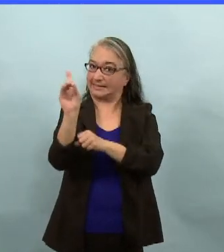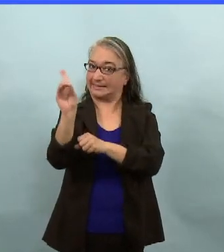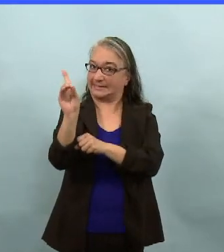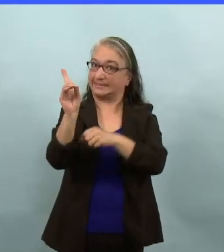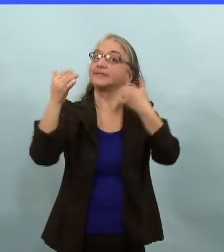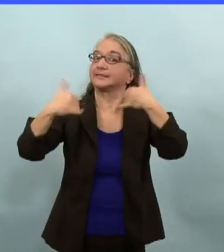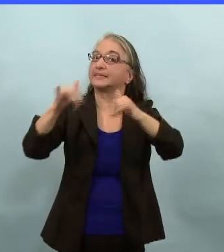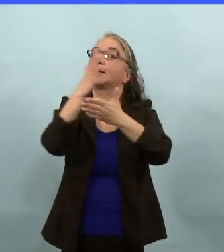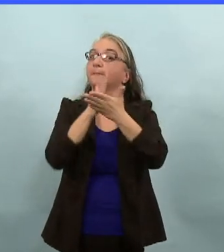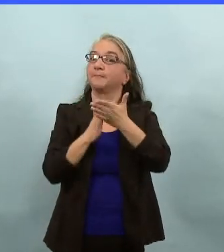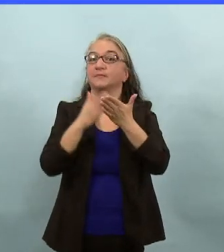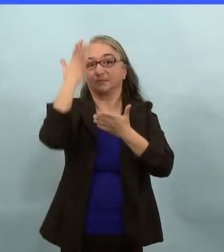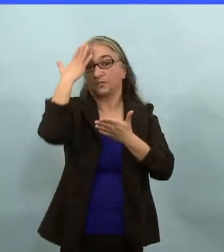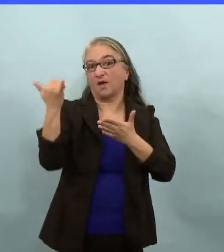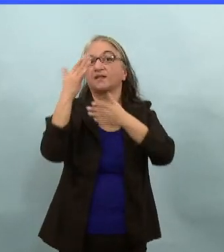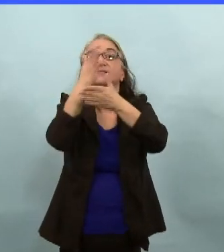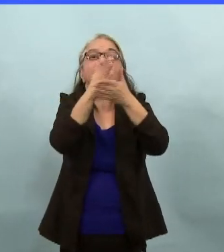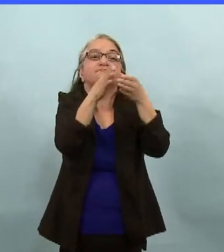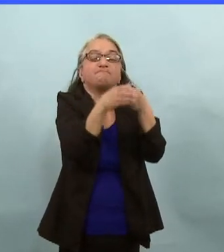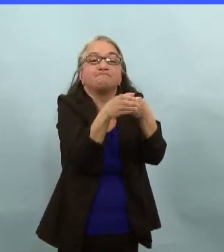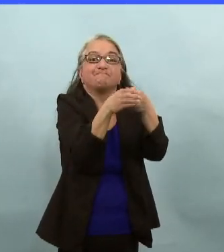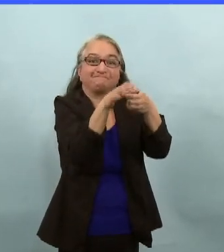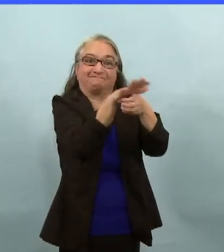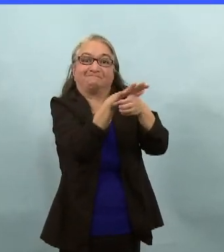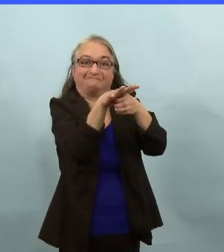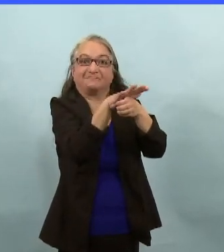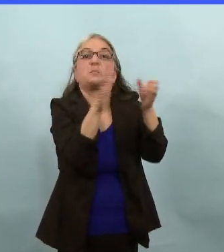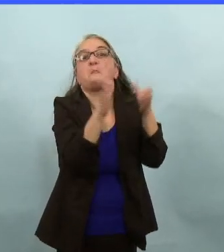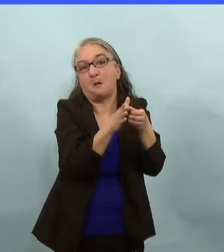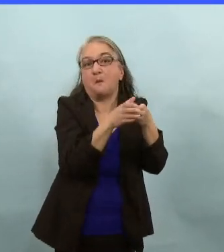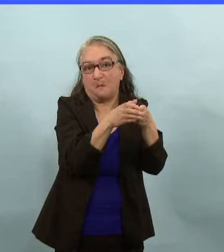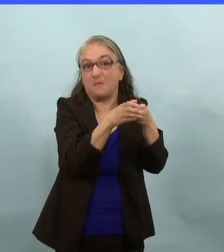so i don't have that detailed information but from a regional perspective omicron is the most